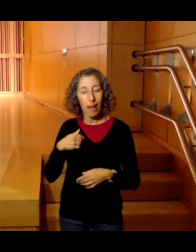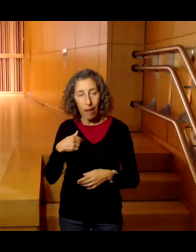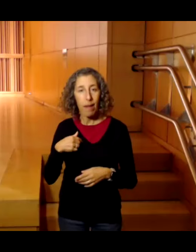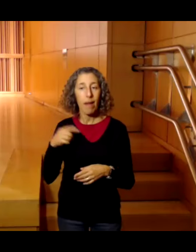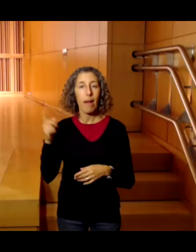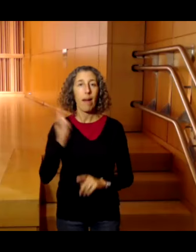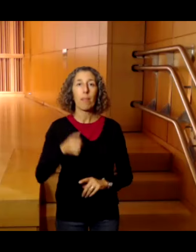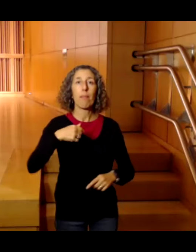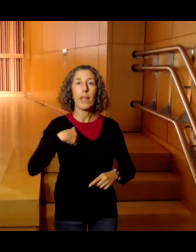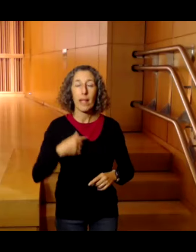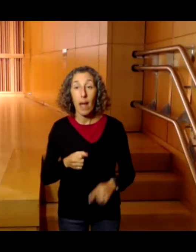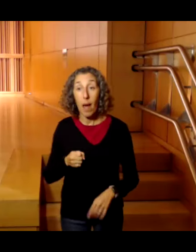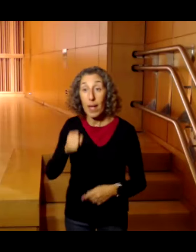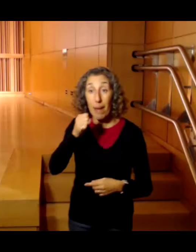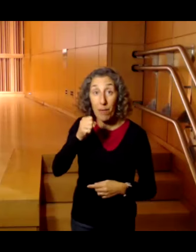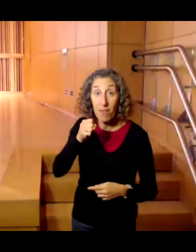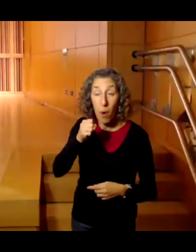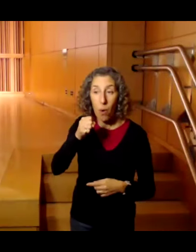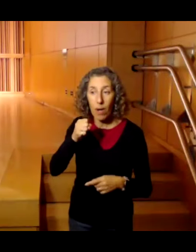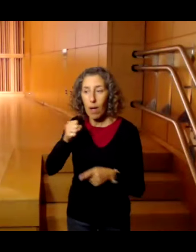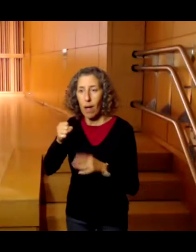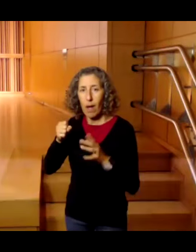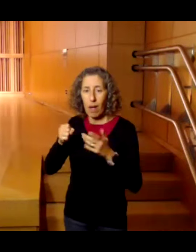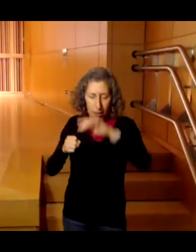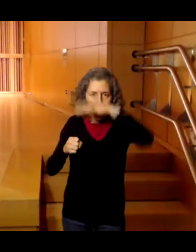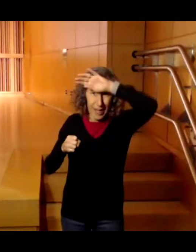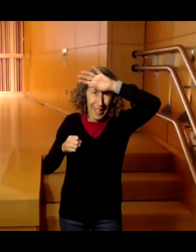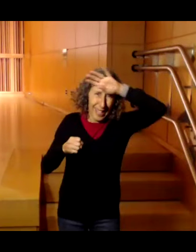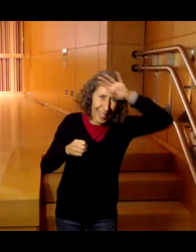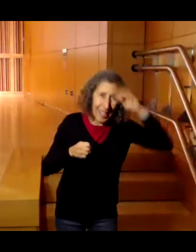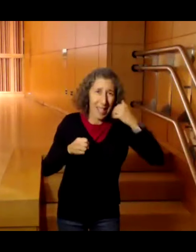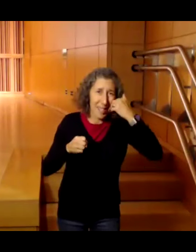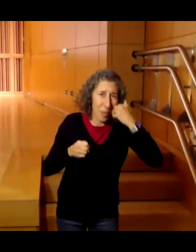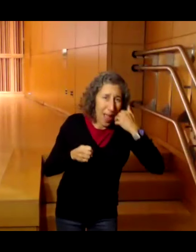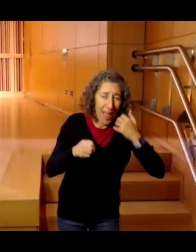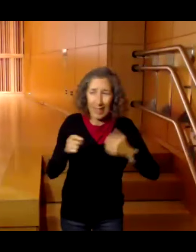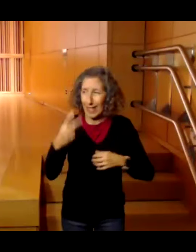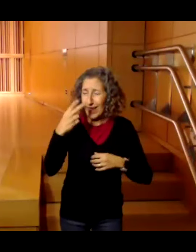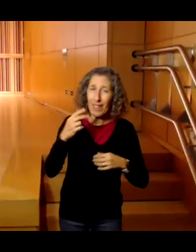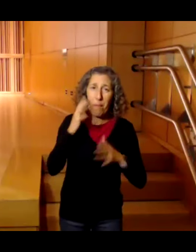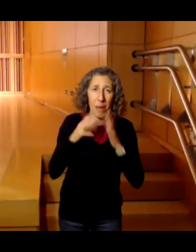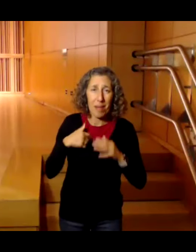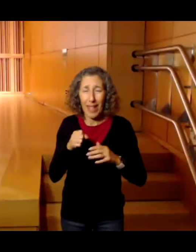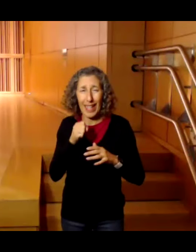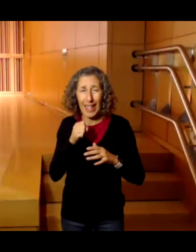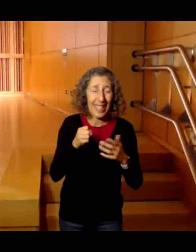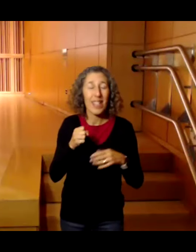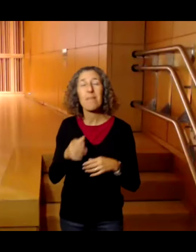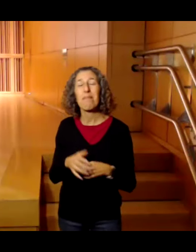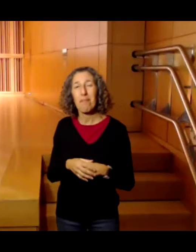Other hand wiping off sudden sweat gleaming on my forehead. One ear captivated.